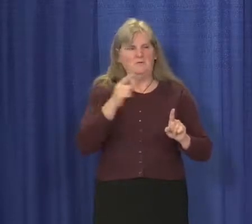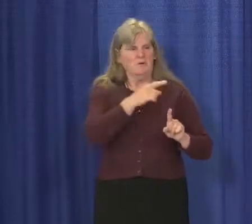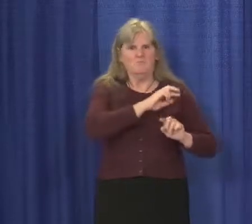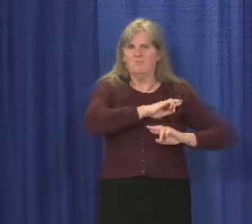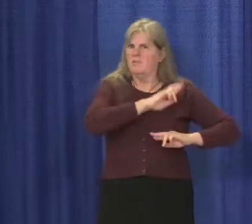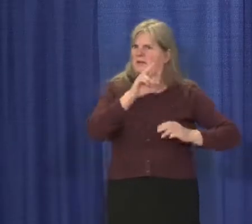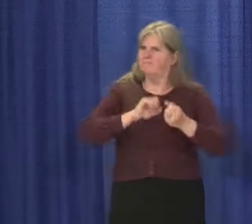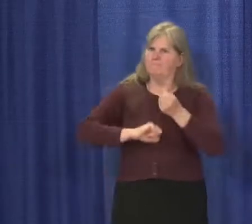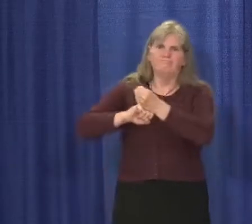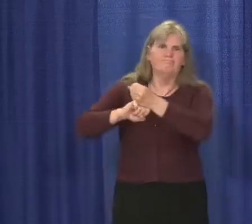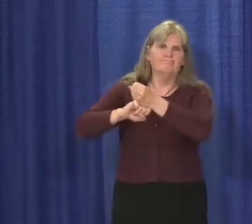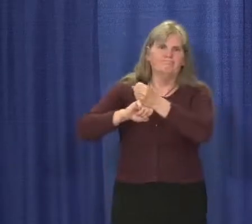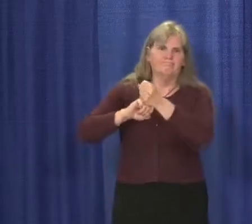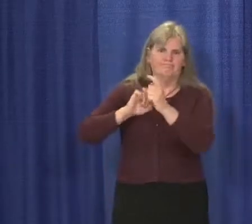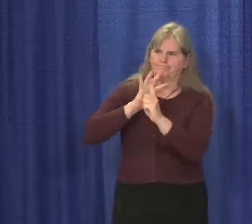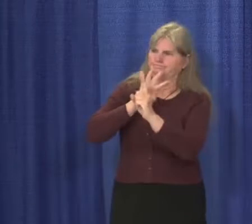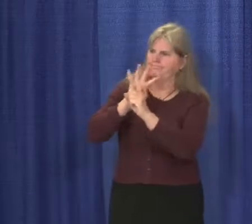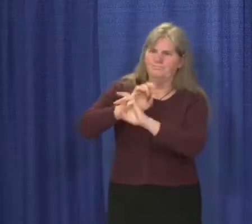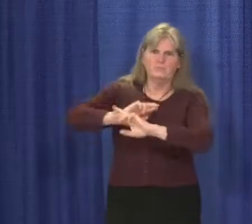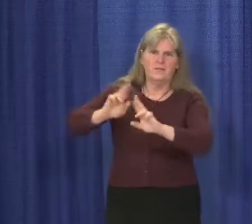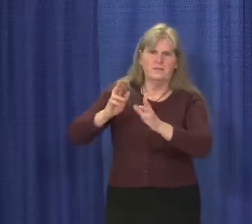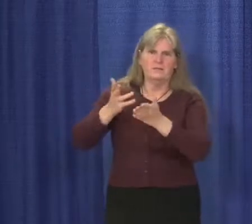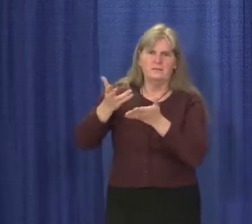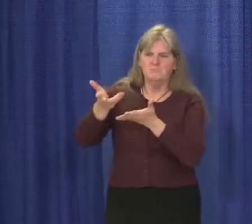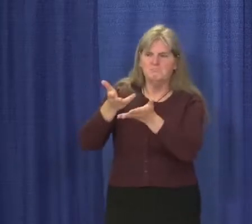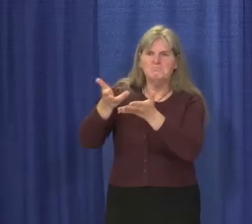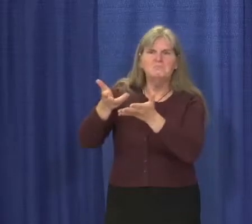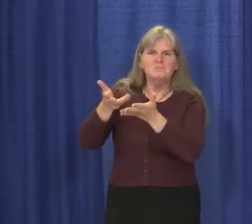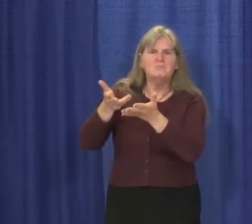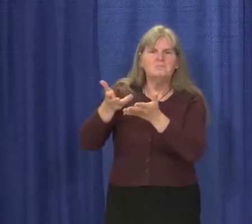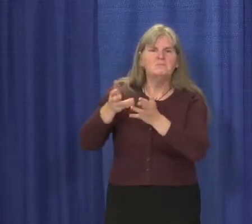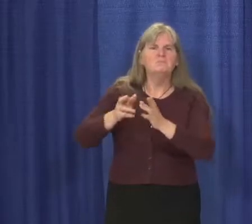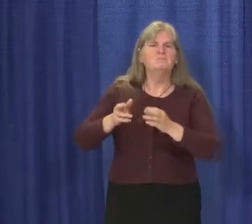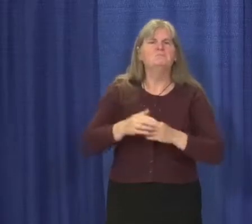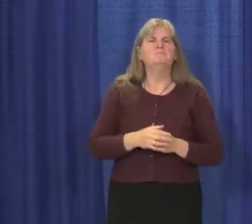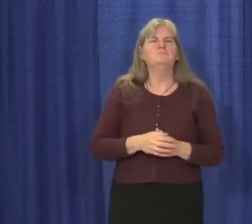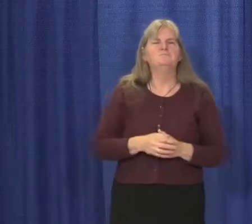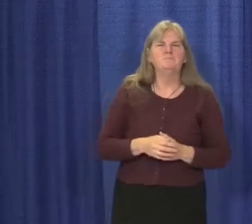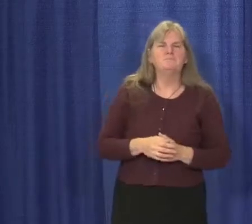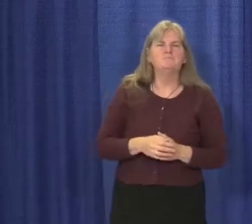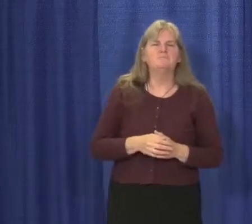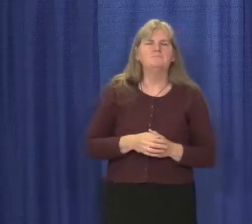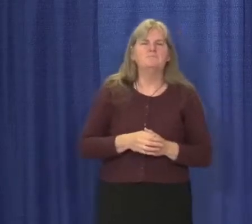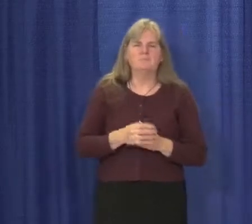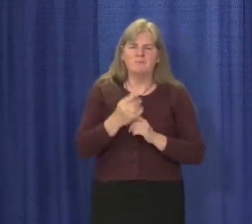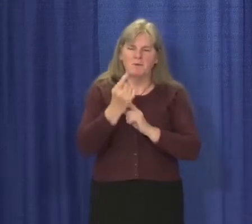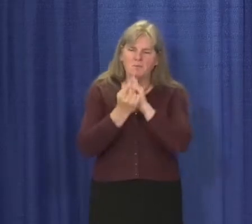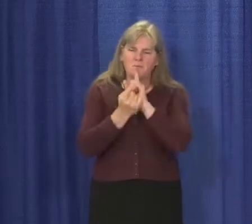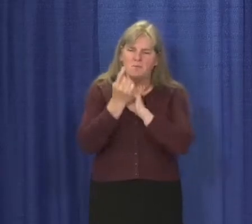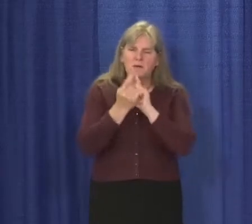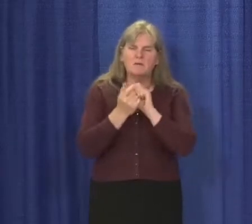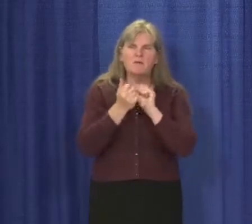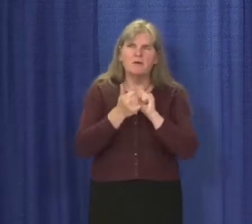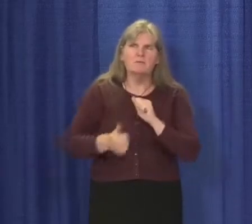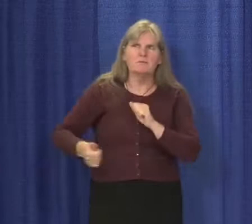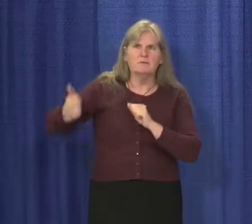them with our conversations, one to one conversations with chiefs